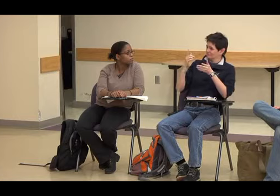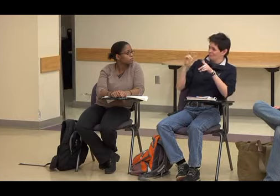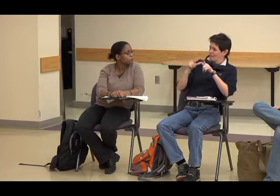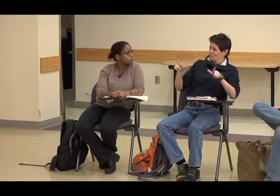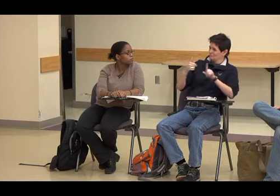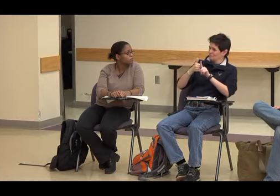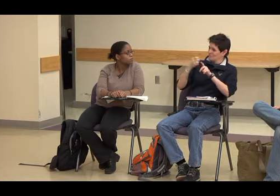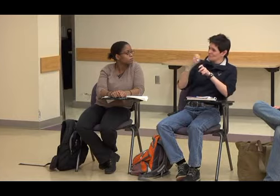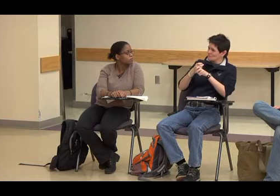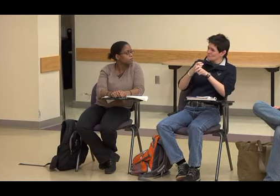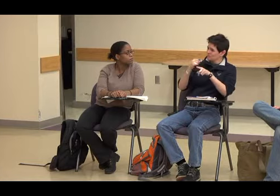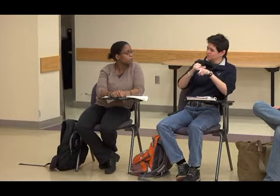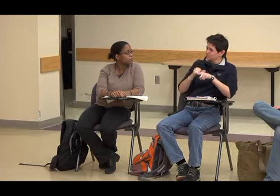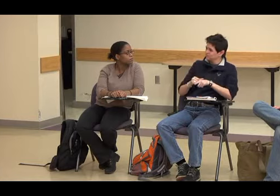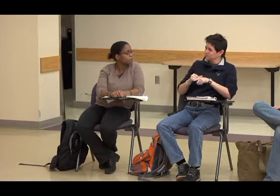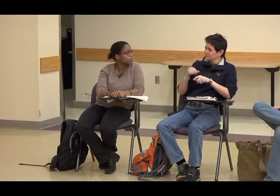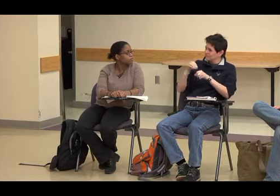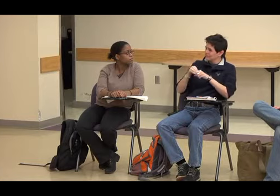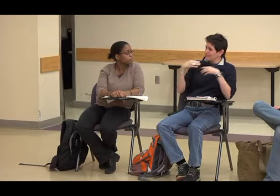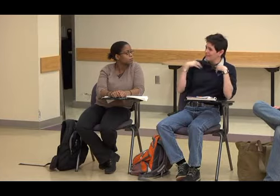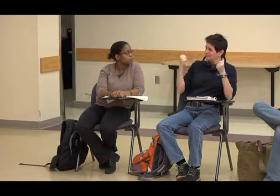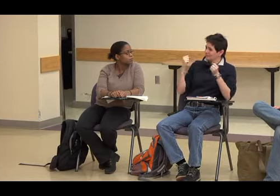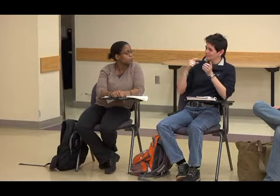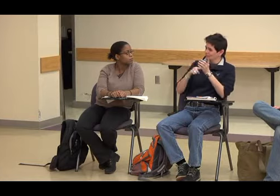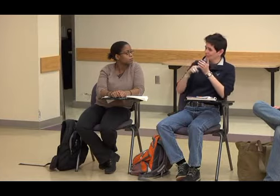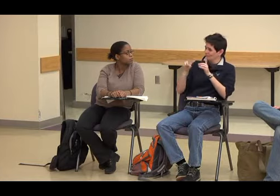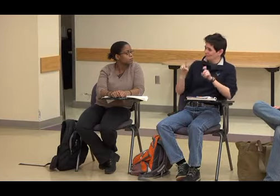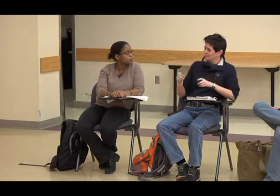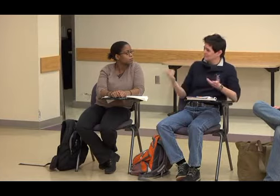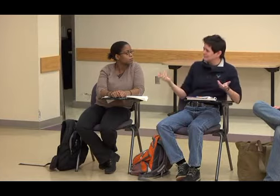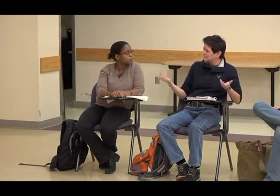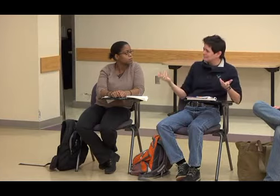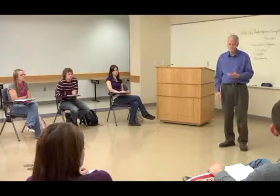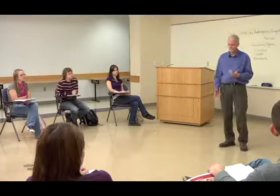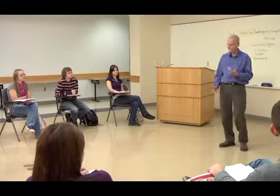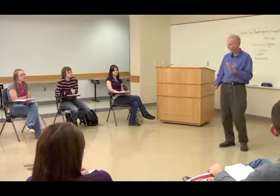of the language or the vocabulary in health research surveys.